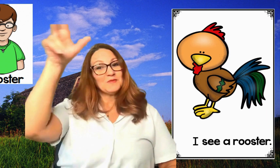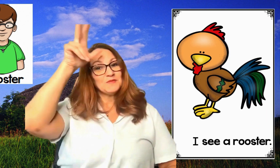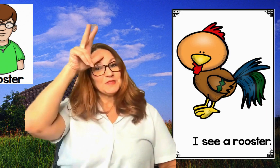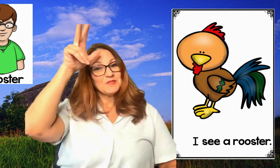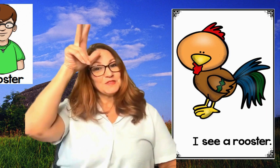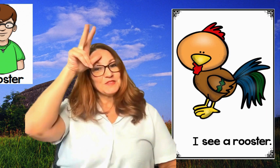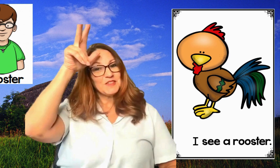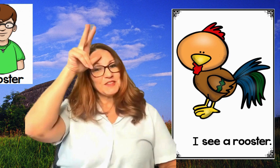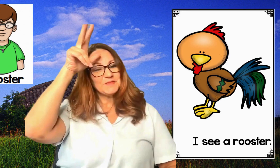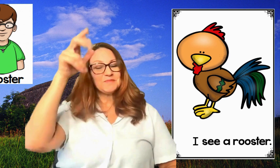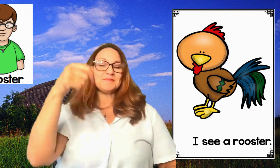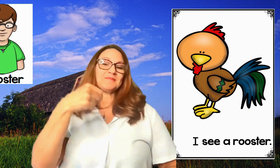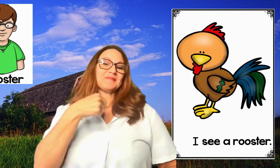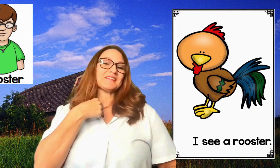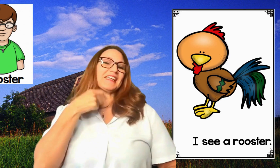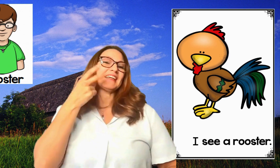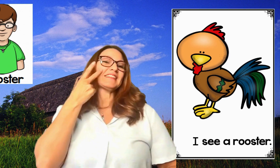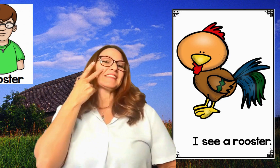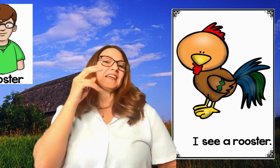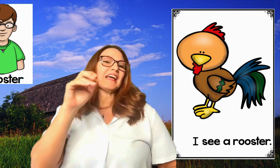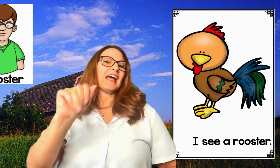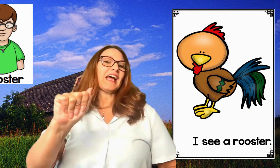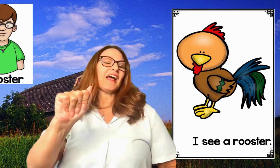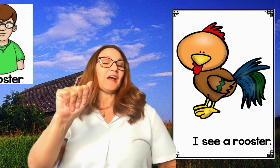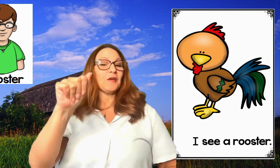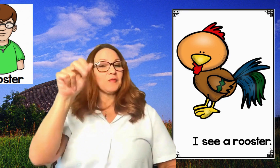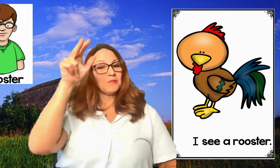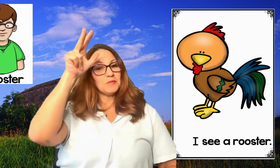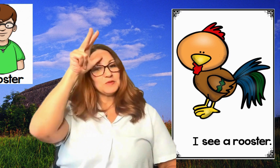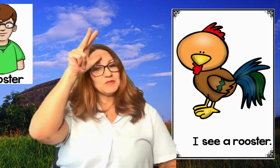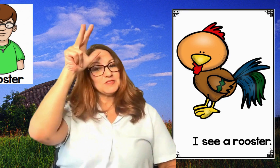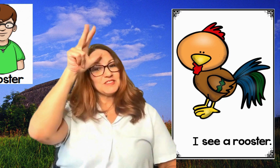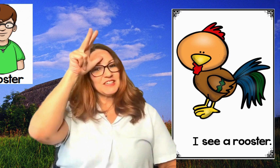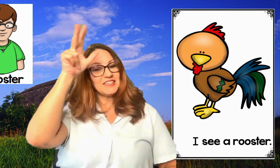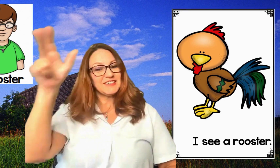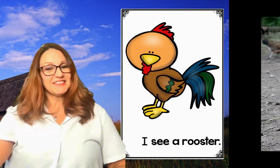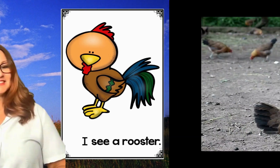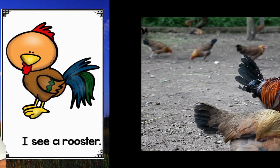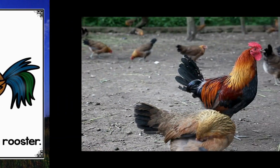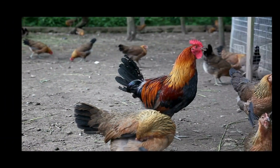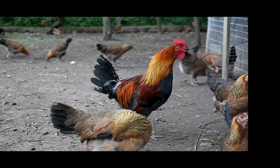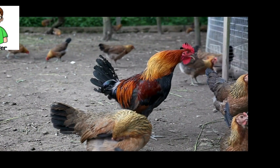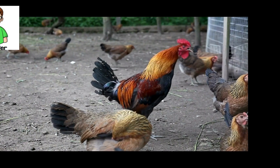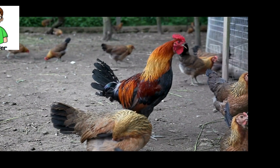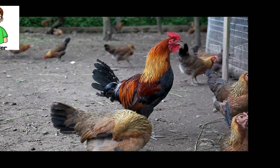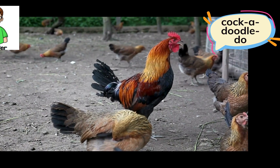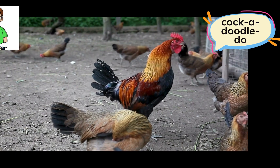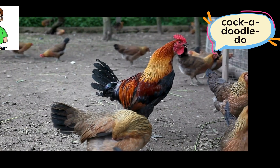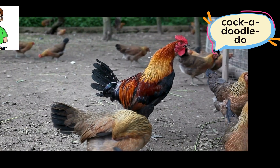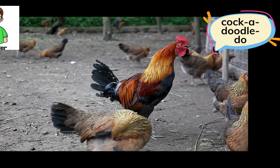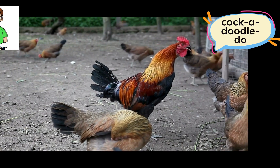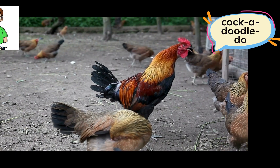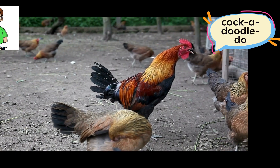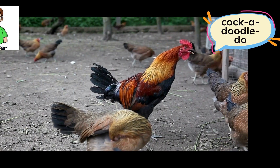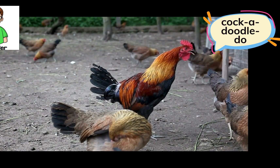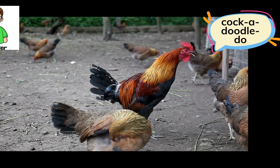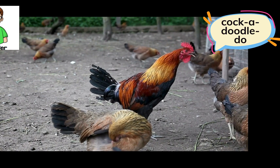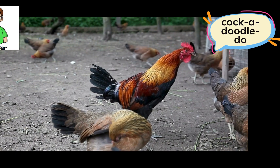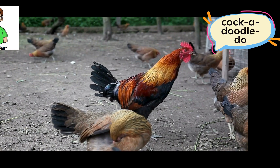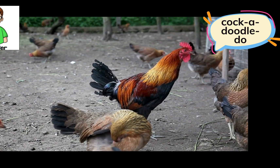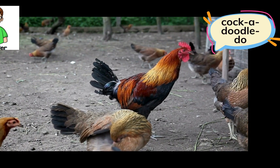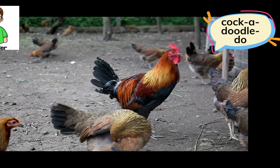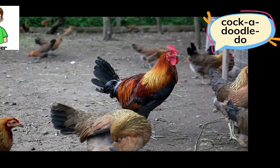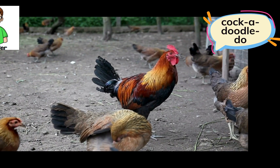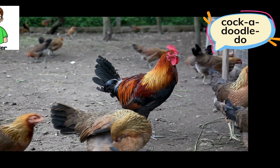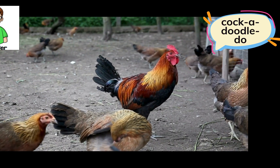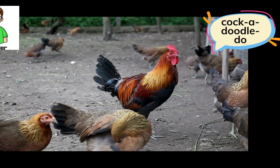rooster I see hey